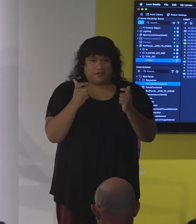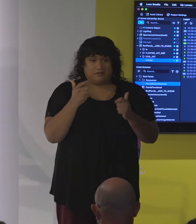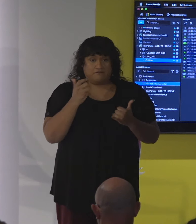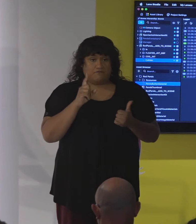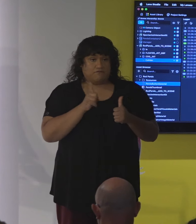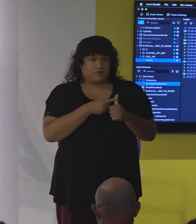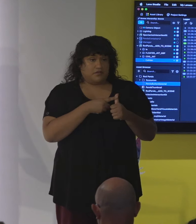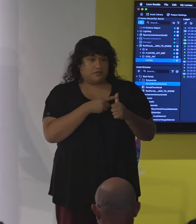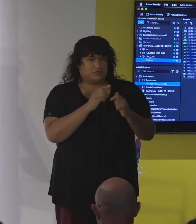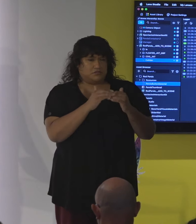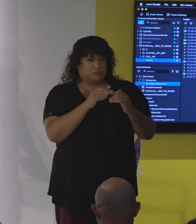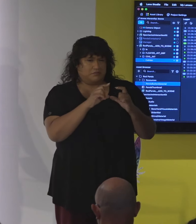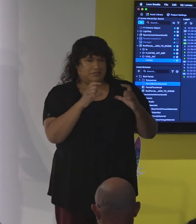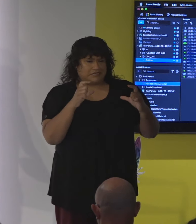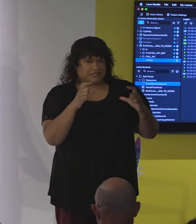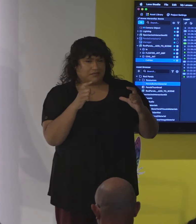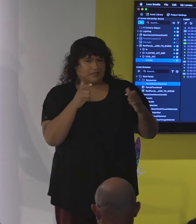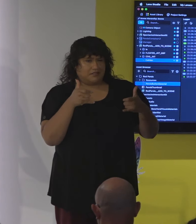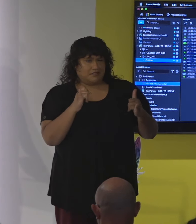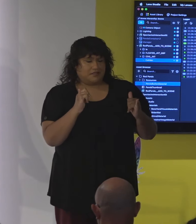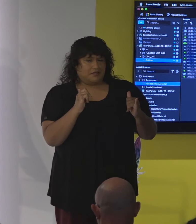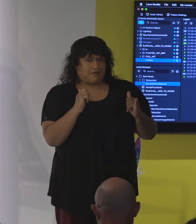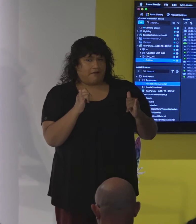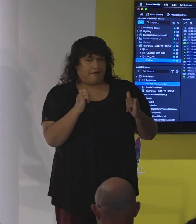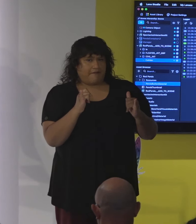So, let's do, let's try that.